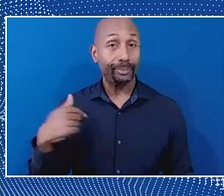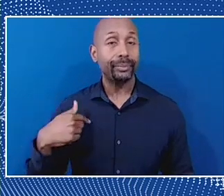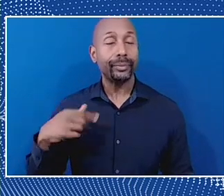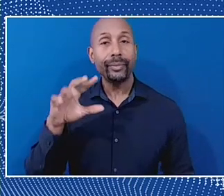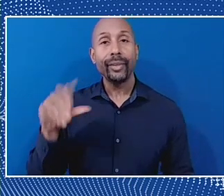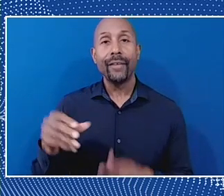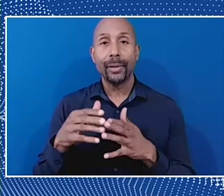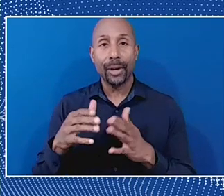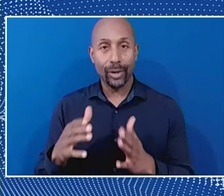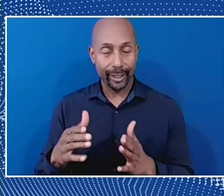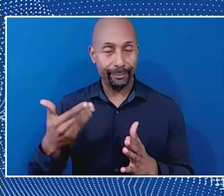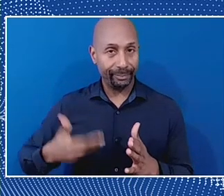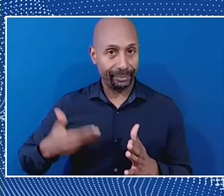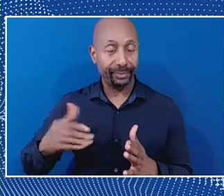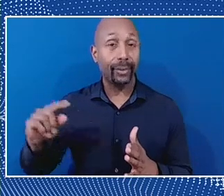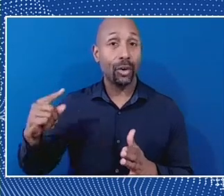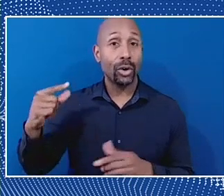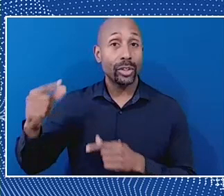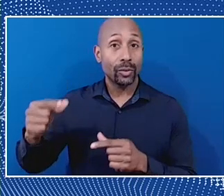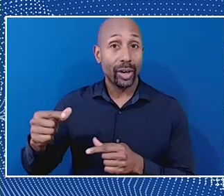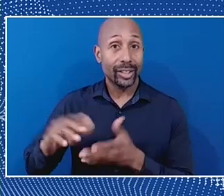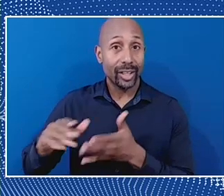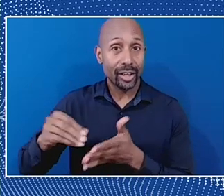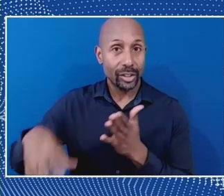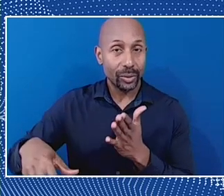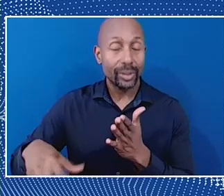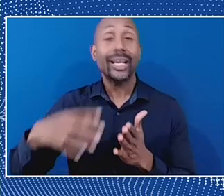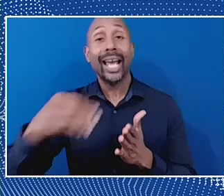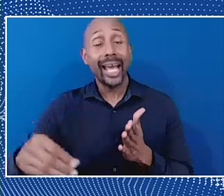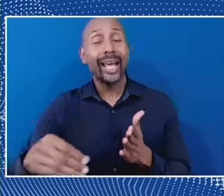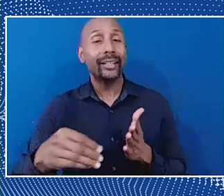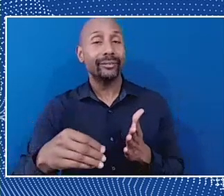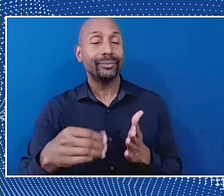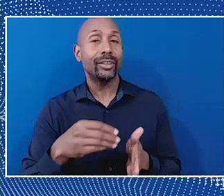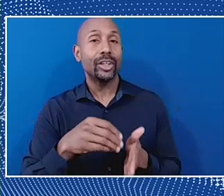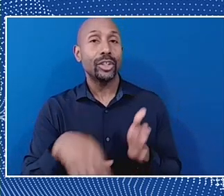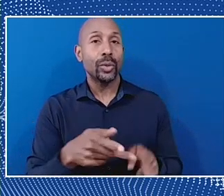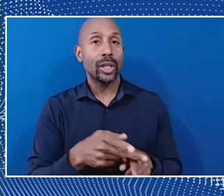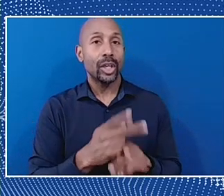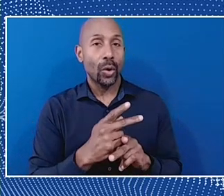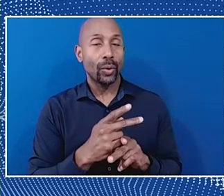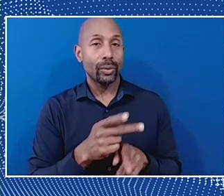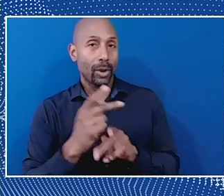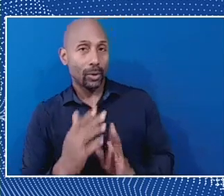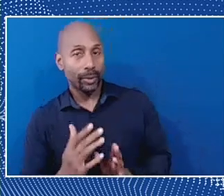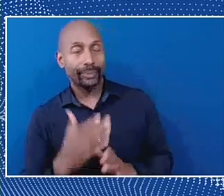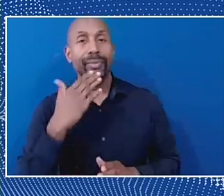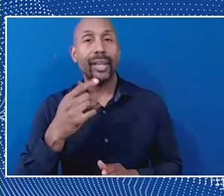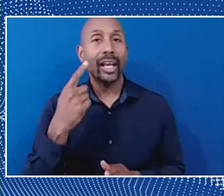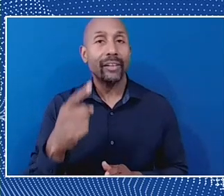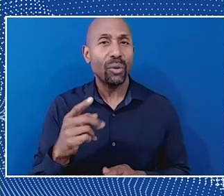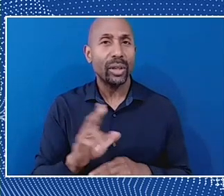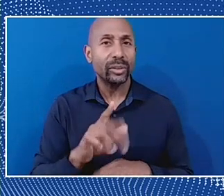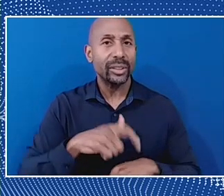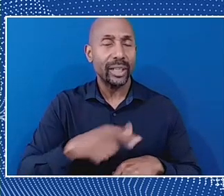student loan borrower. Thank you all for taking the time to listen to my comment as you all work urgently and diligently to establish a